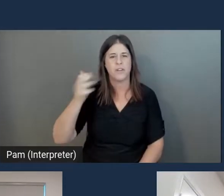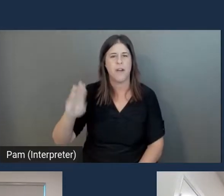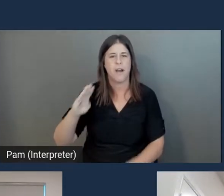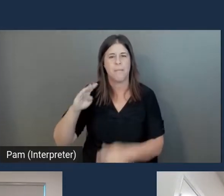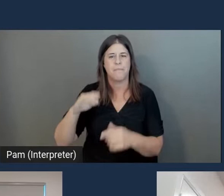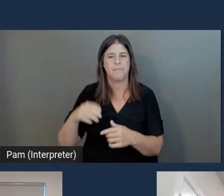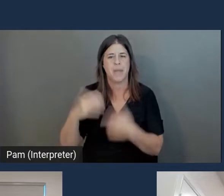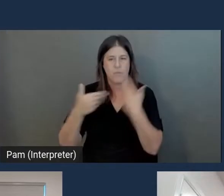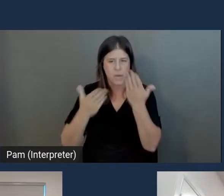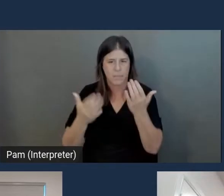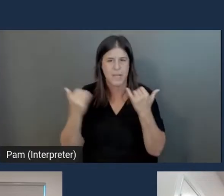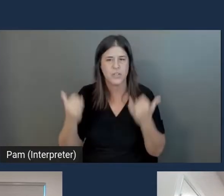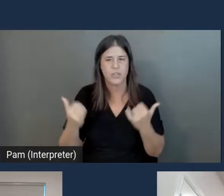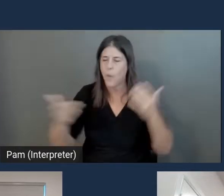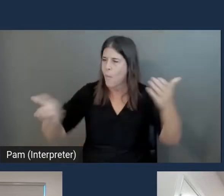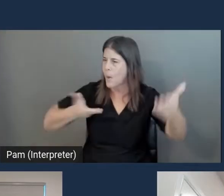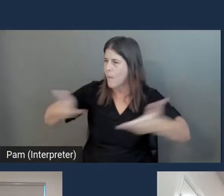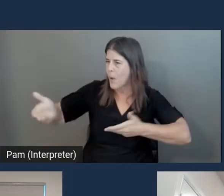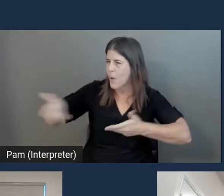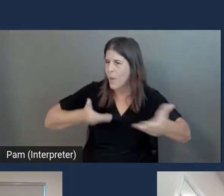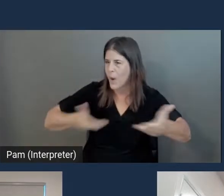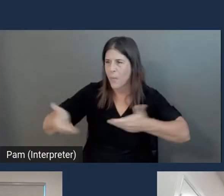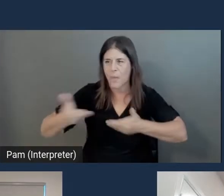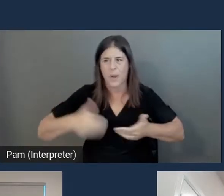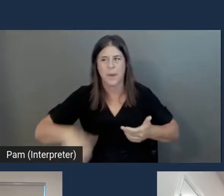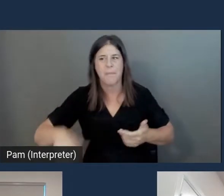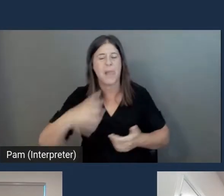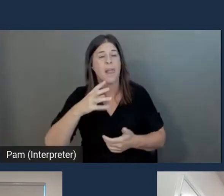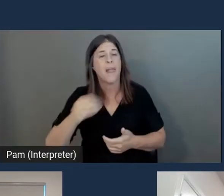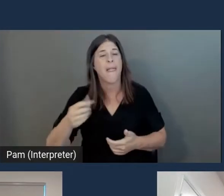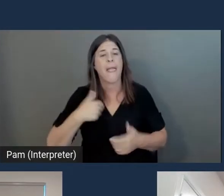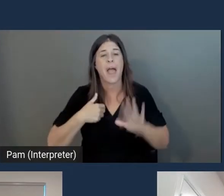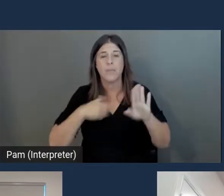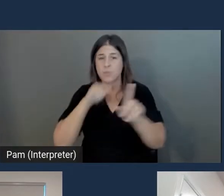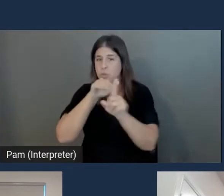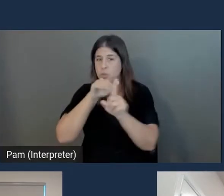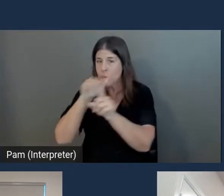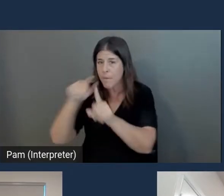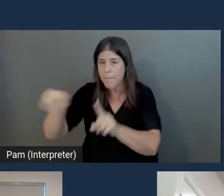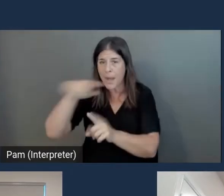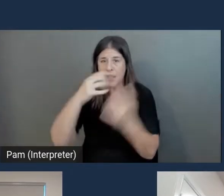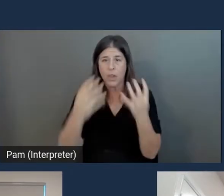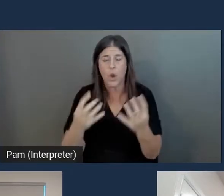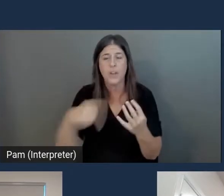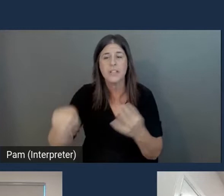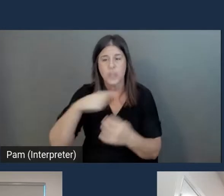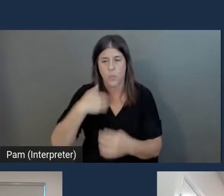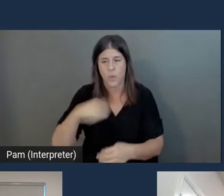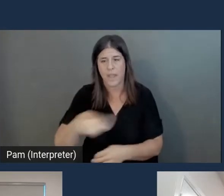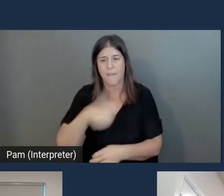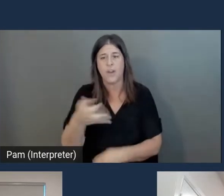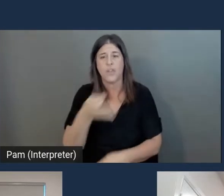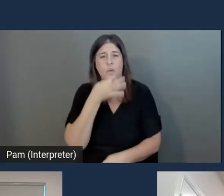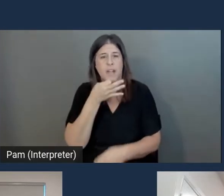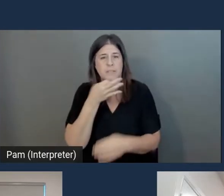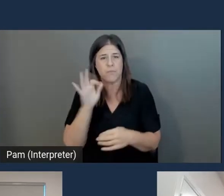Welcome. Welcome Saleha, welcome Hasnat. And I just remind the audience that we have other experts in the chat as well, answering questions.